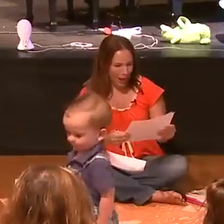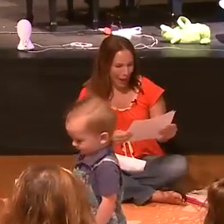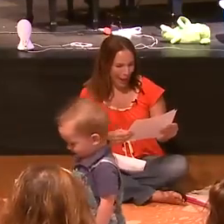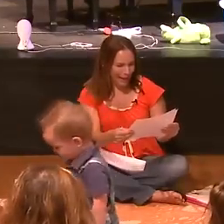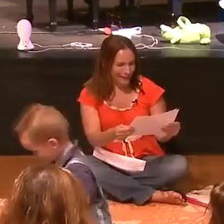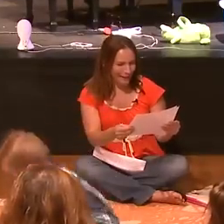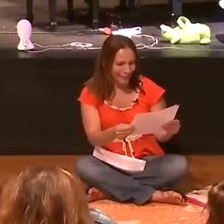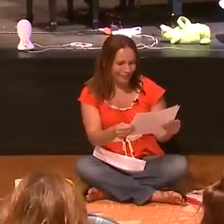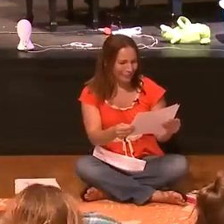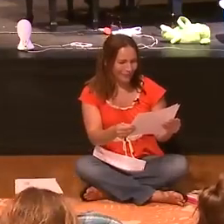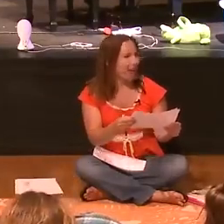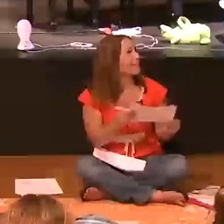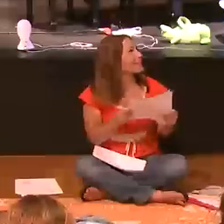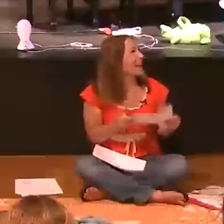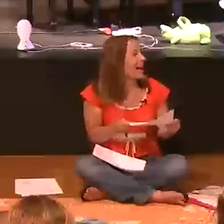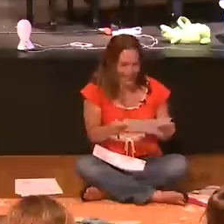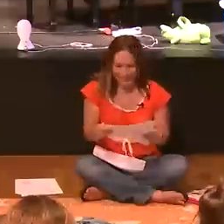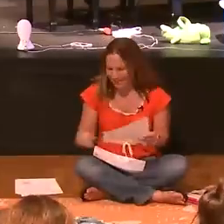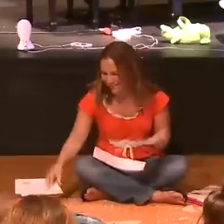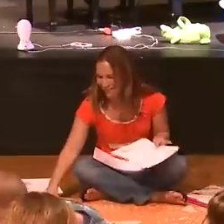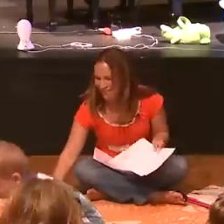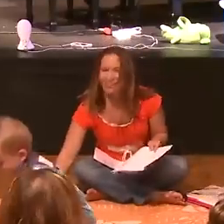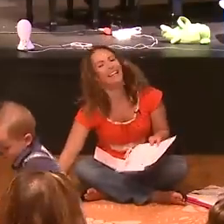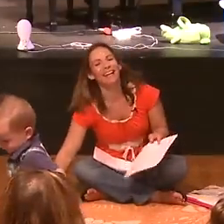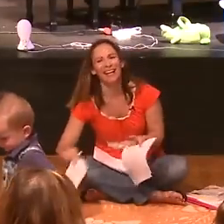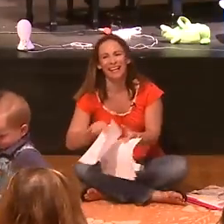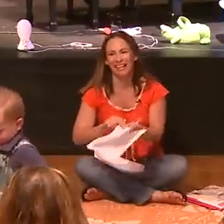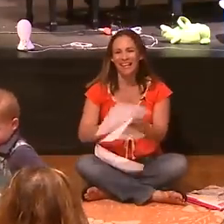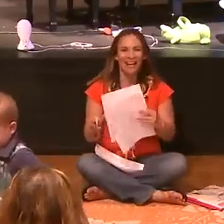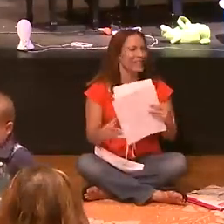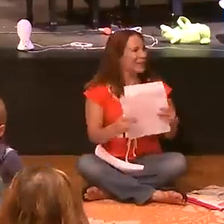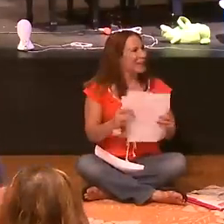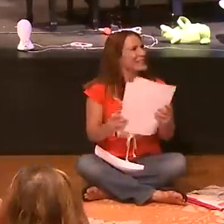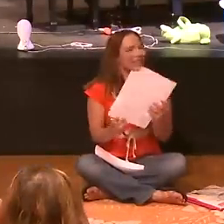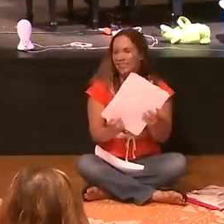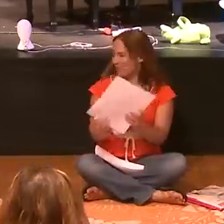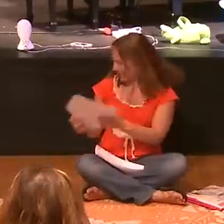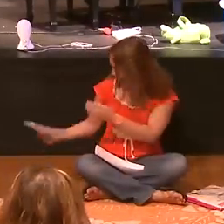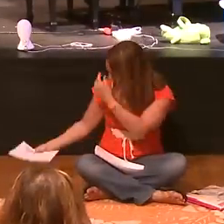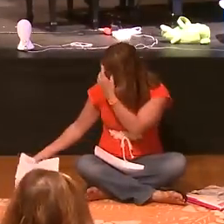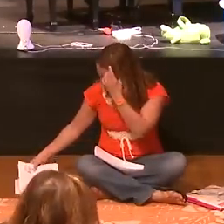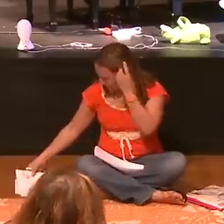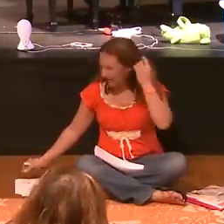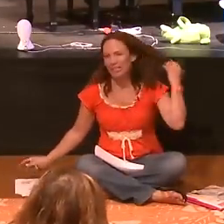Yay! He got five signs! I just love it because we have to start somewhere right? It's so fun.